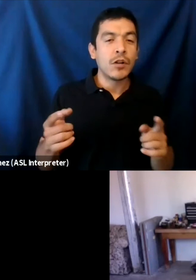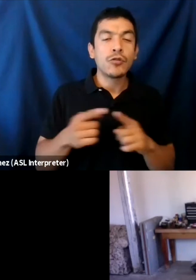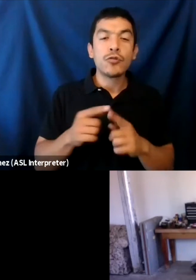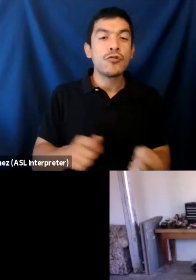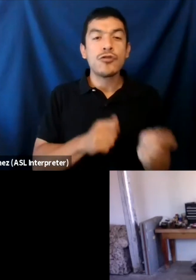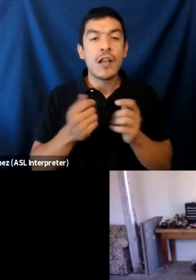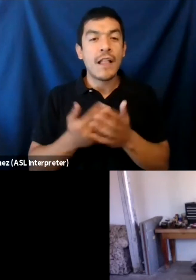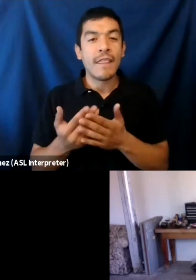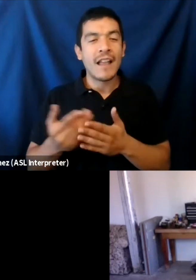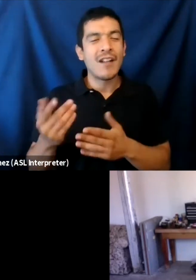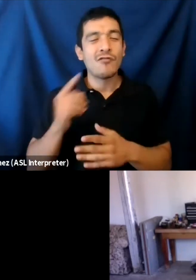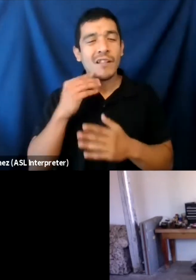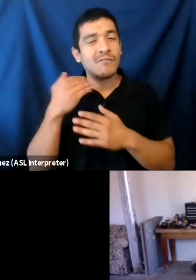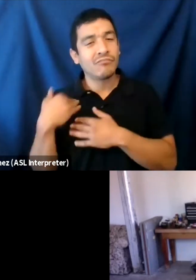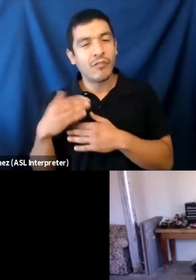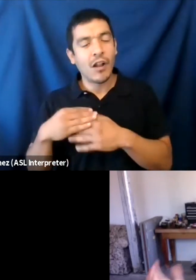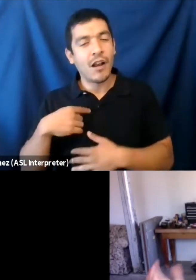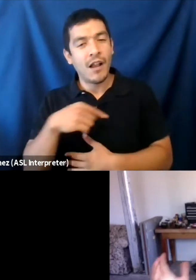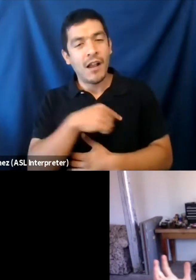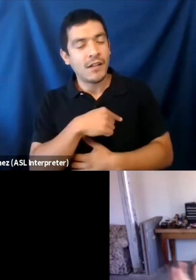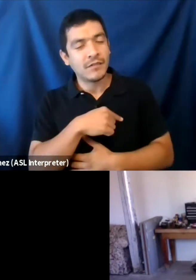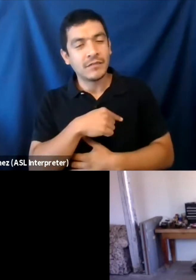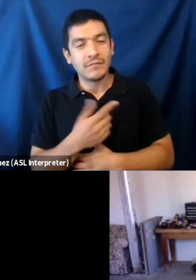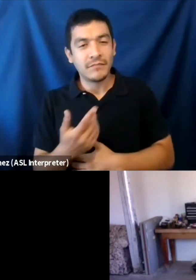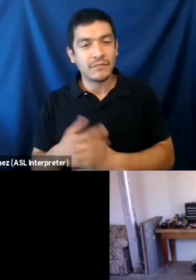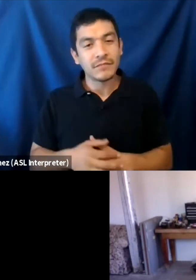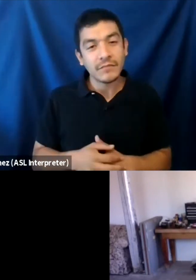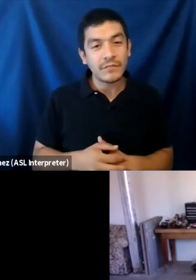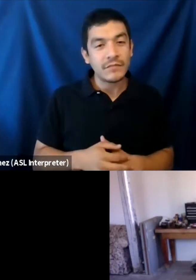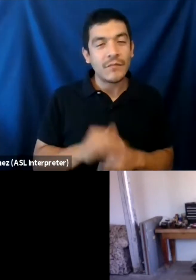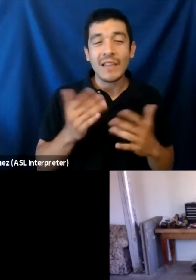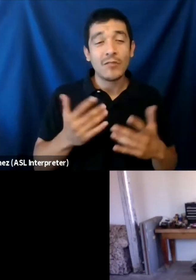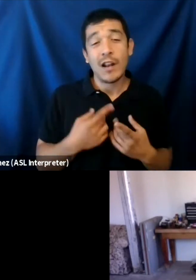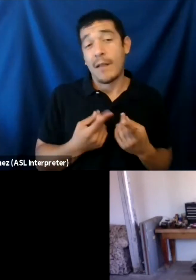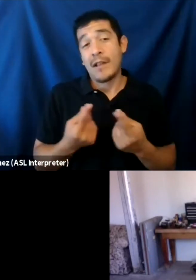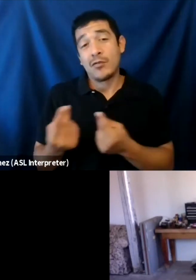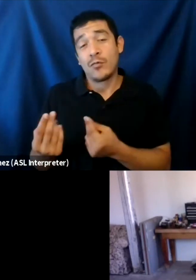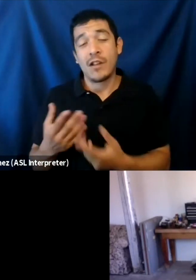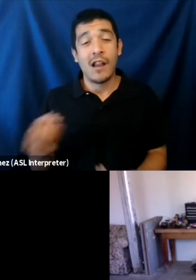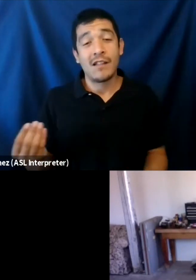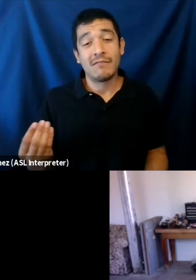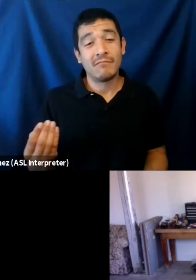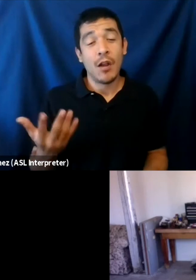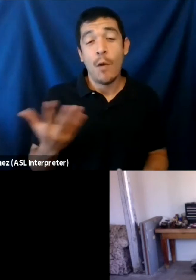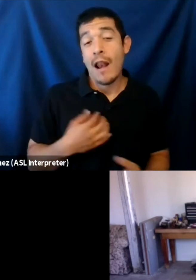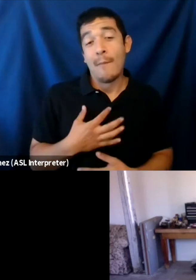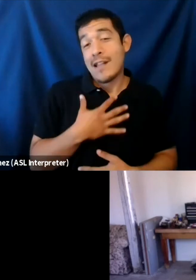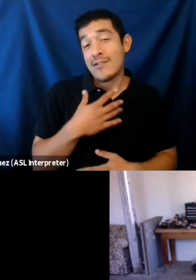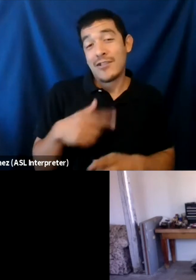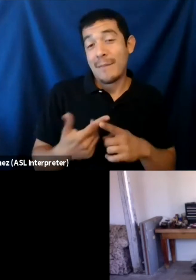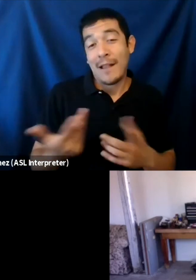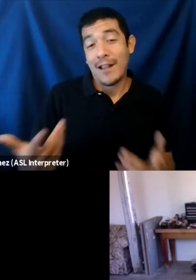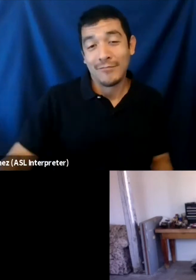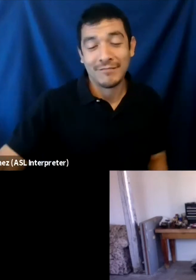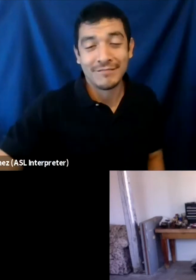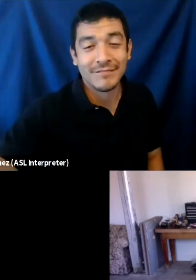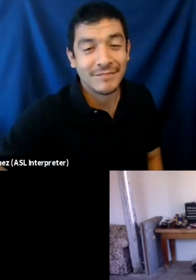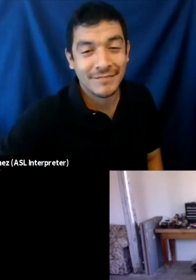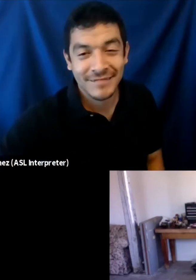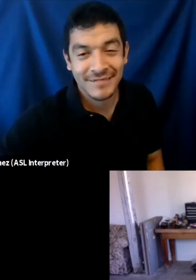So, yeah, it's just what I am doing and what I'm passionate about. So, we'll see what happens, I don't know.